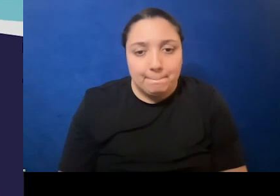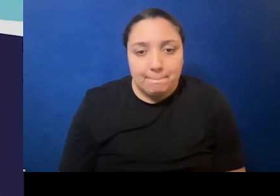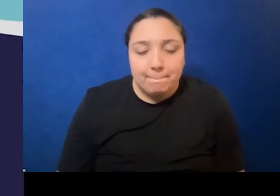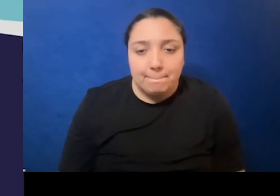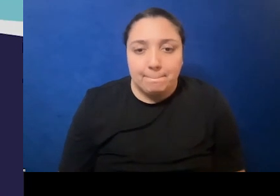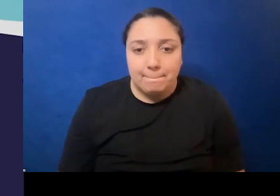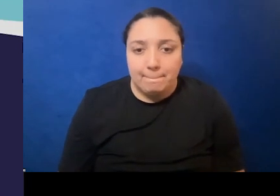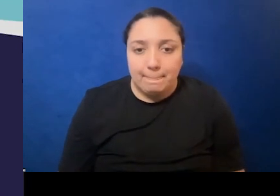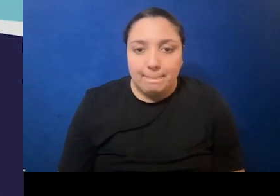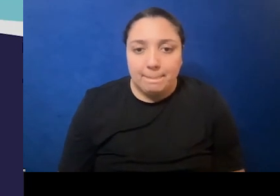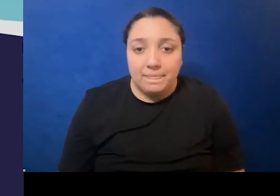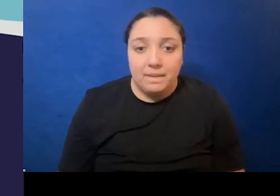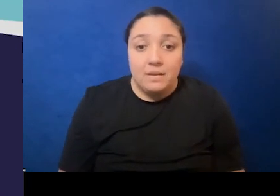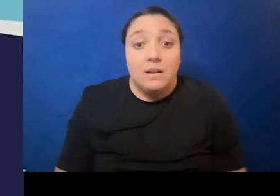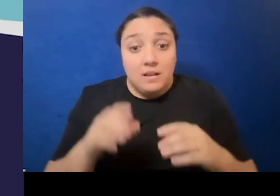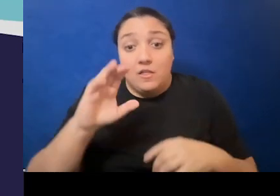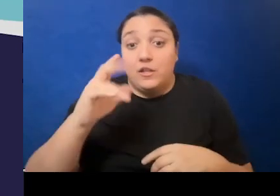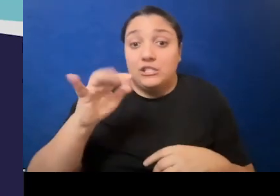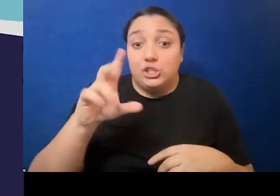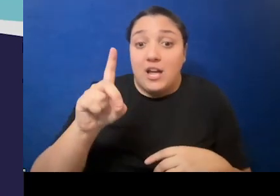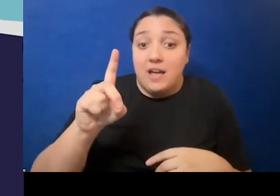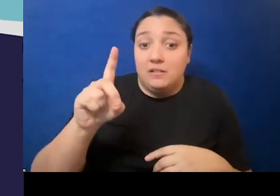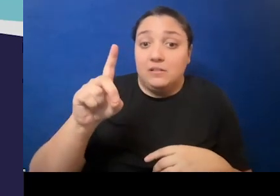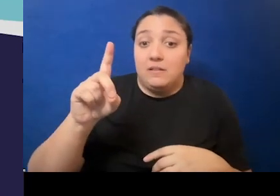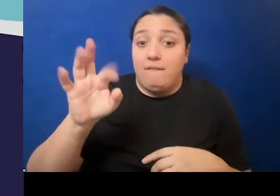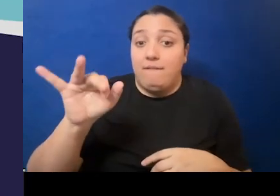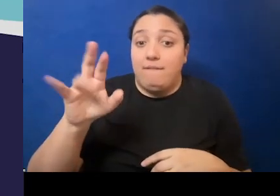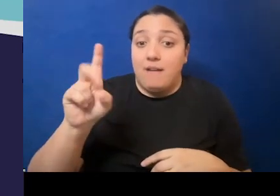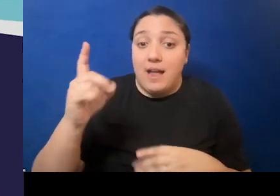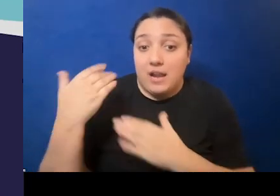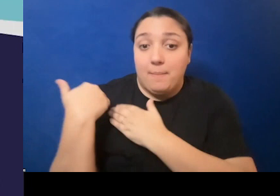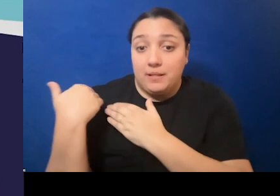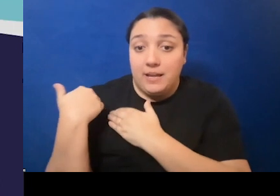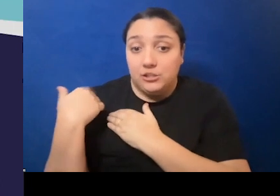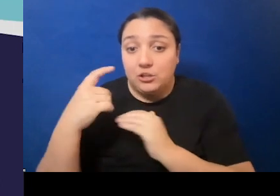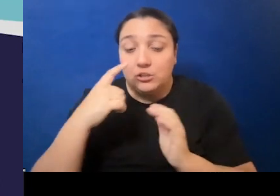DEFAULT RESPONSE OFTEN. THIS CHILD FIND OBLIGATION EVEN